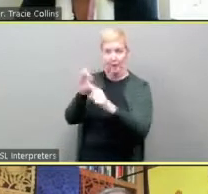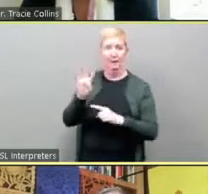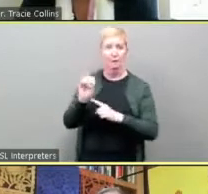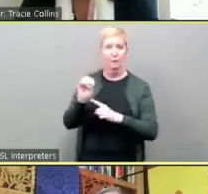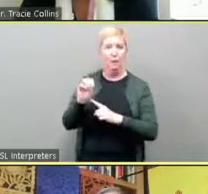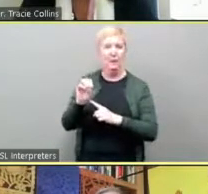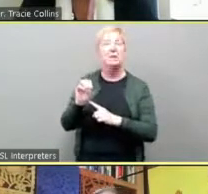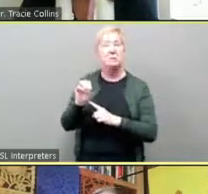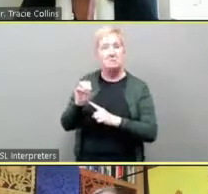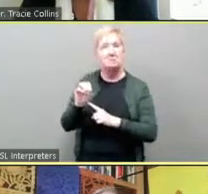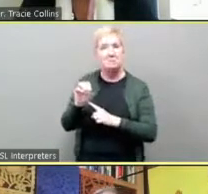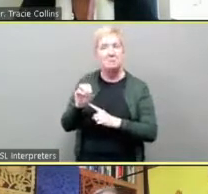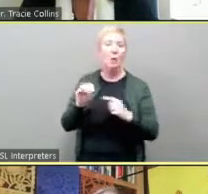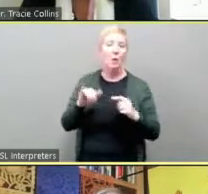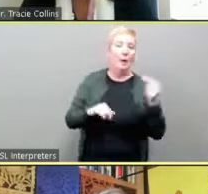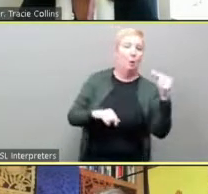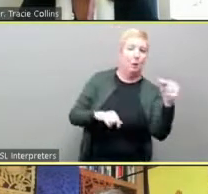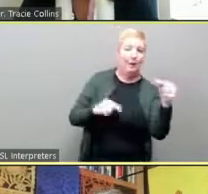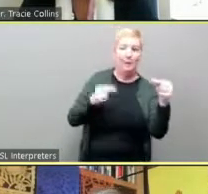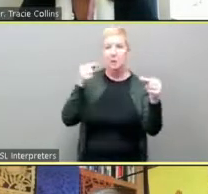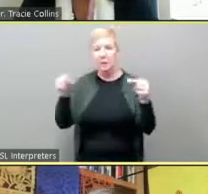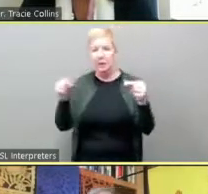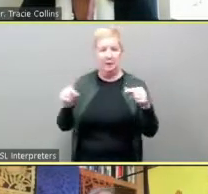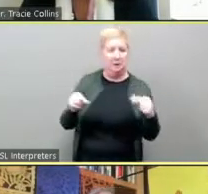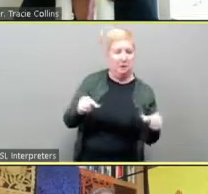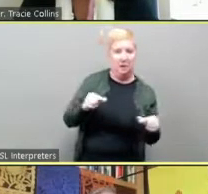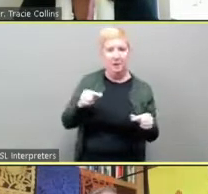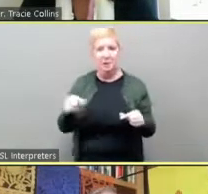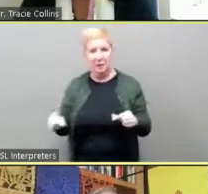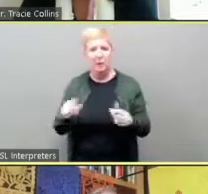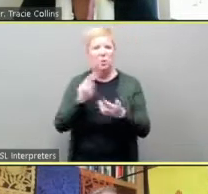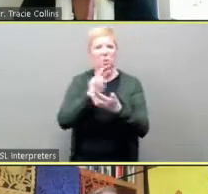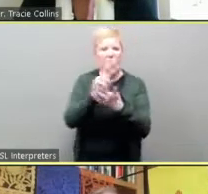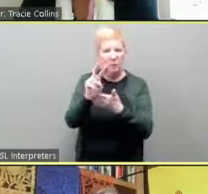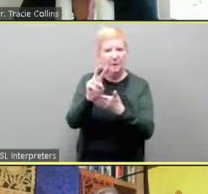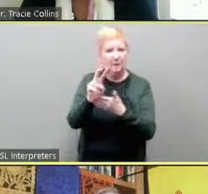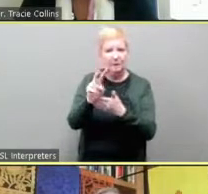in a row. Usually there are two weeks apart. This time I was last friday and